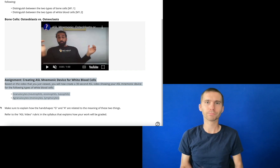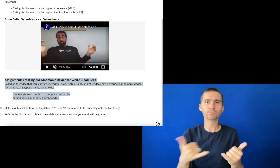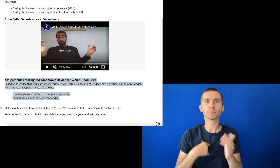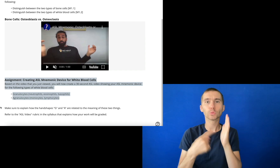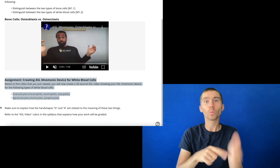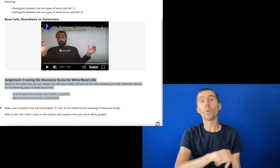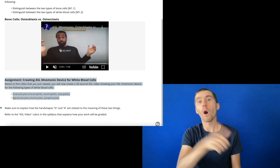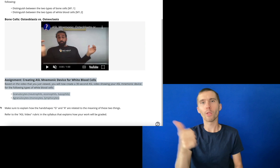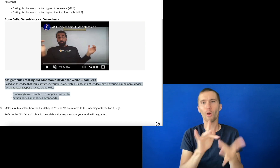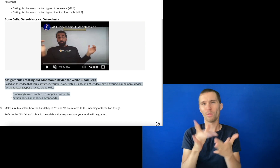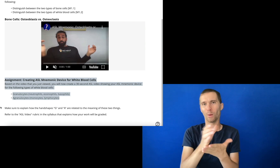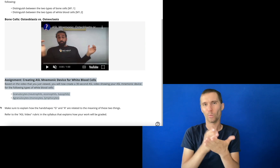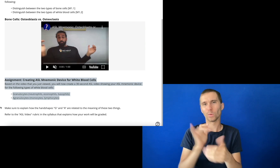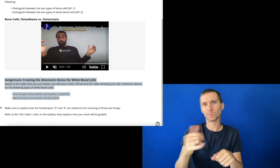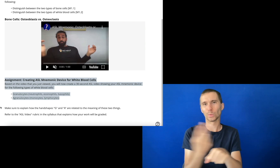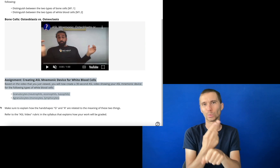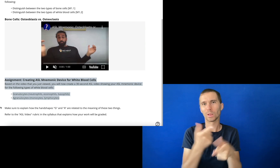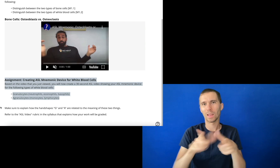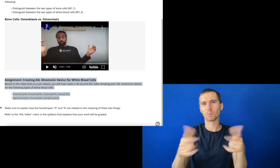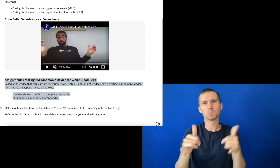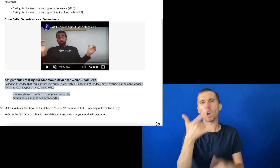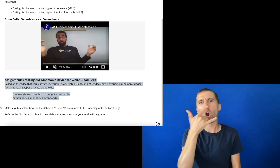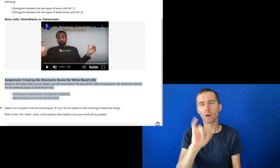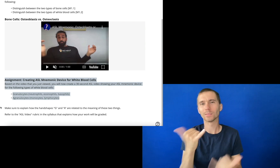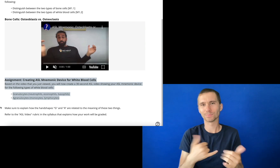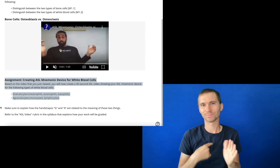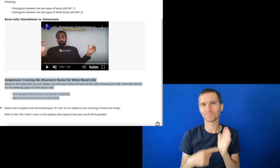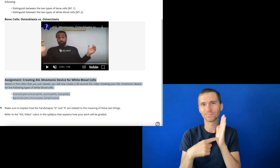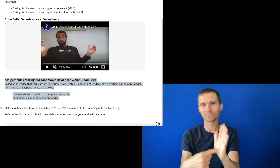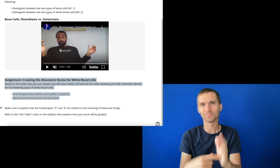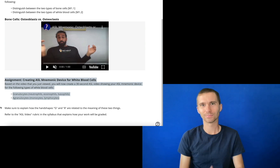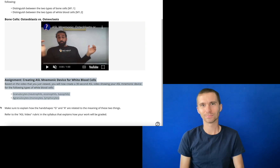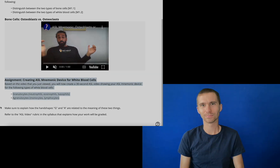Now, I'm going to show you another example of an online course that uses language play.